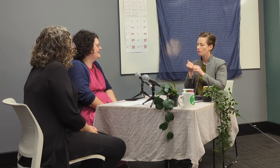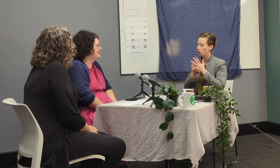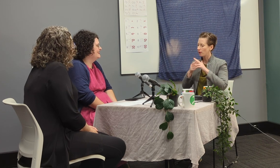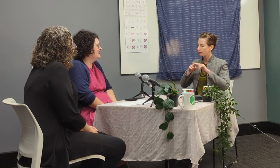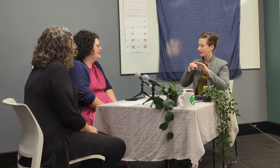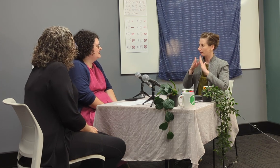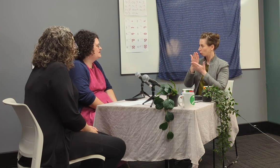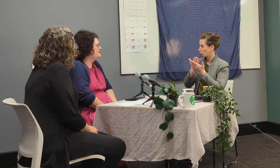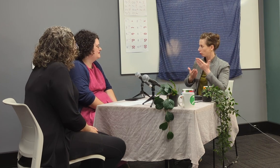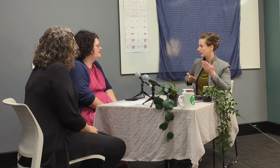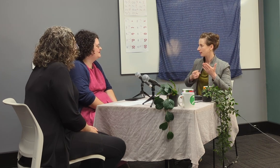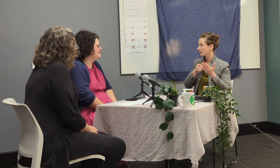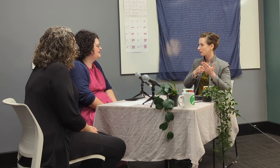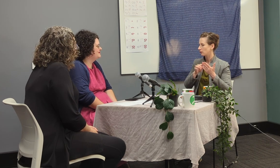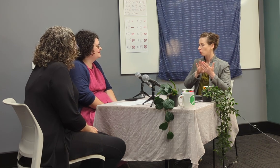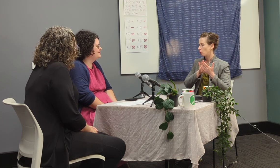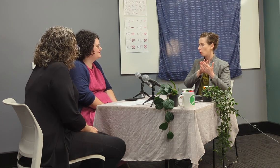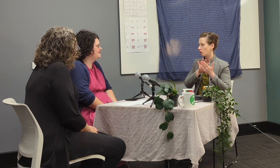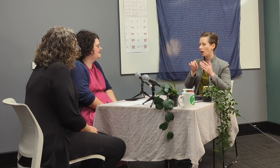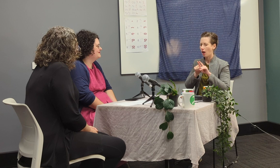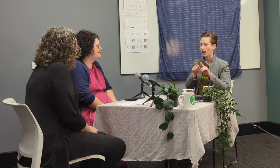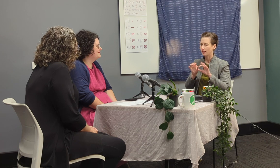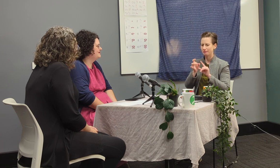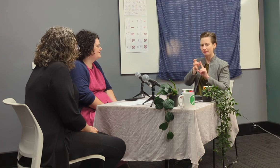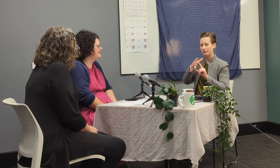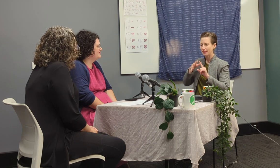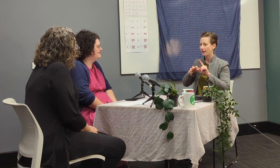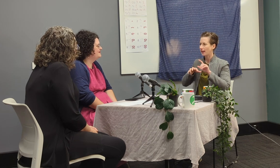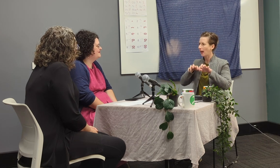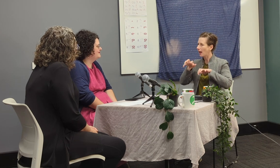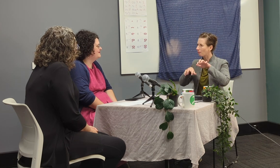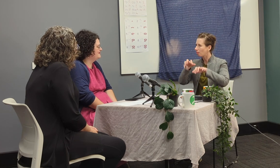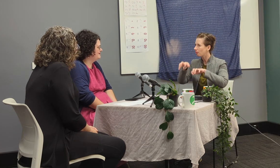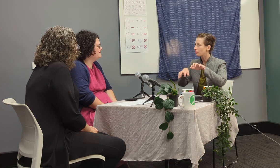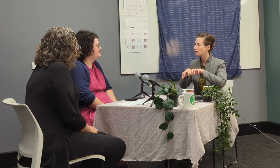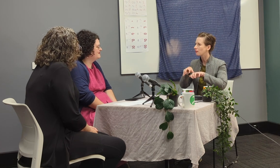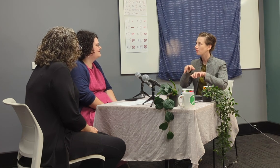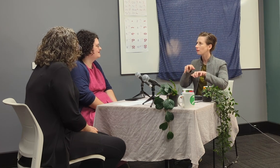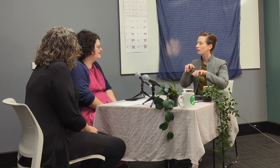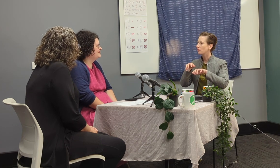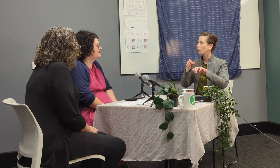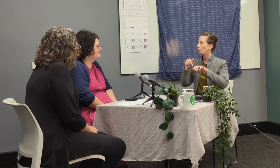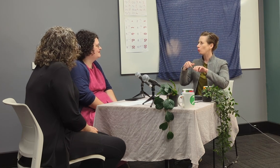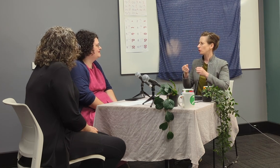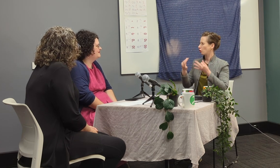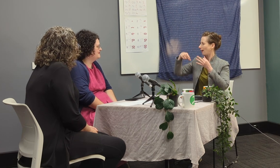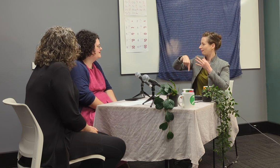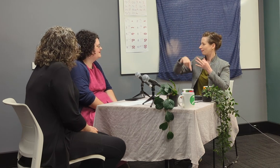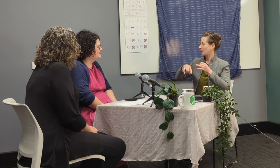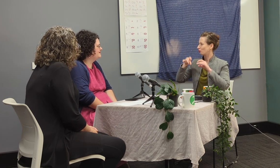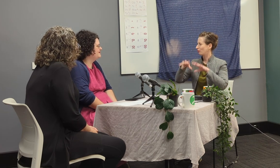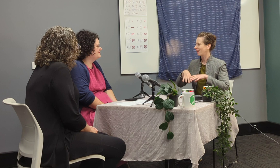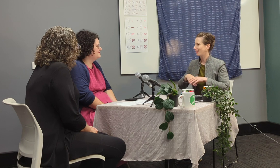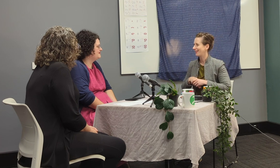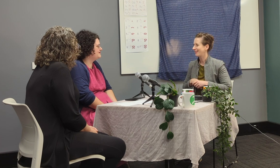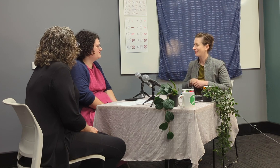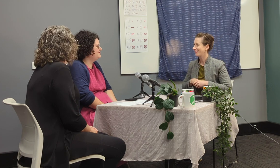For example, there are some referents in the story that were specific animals.